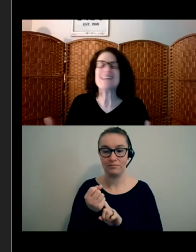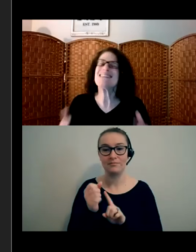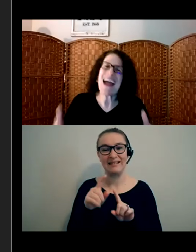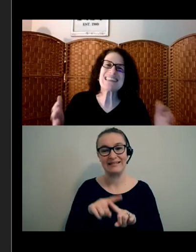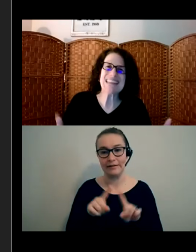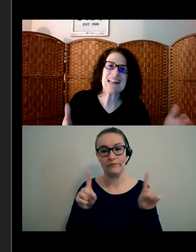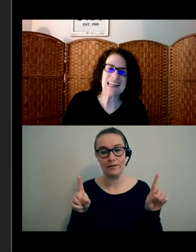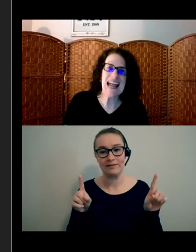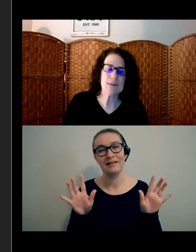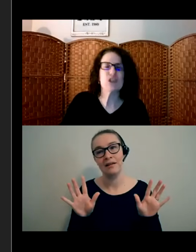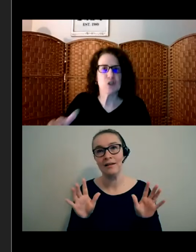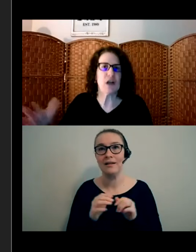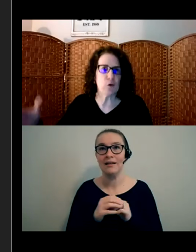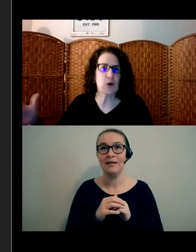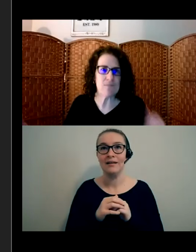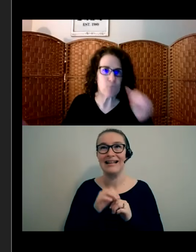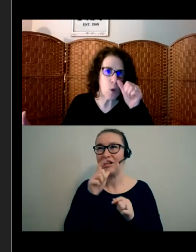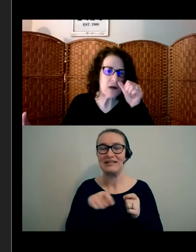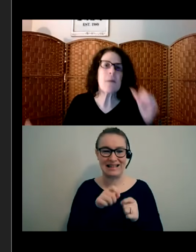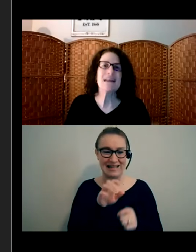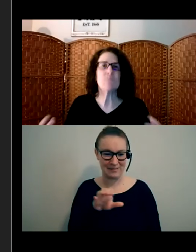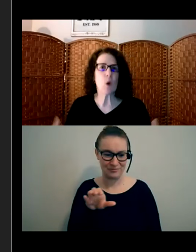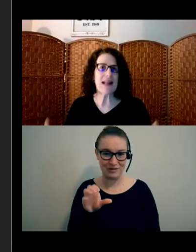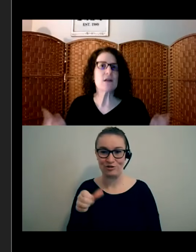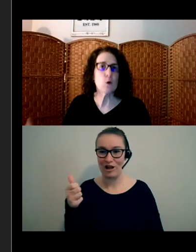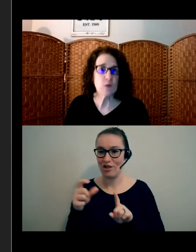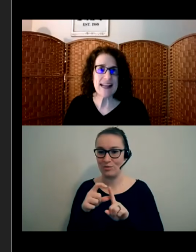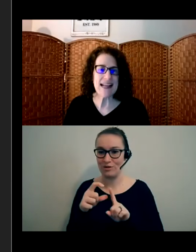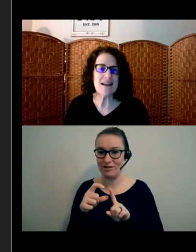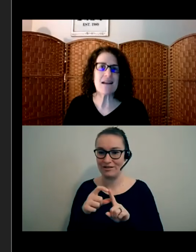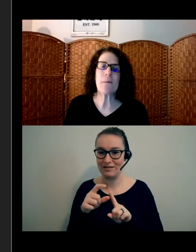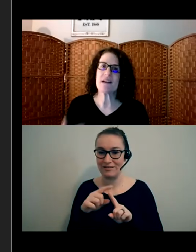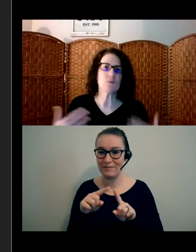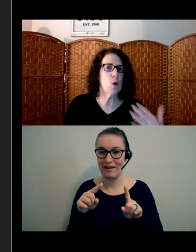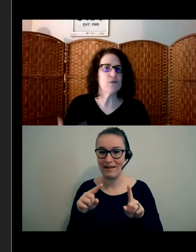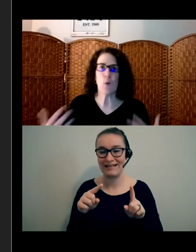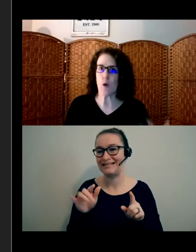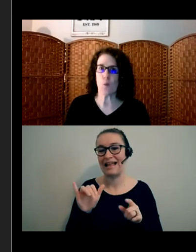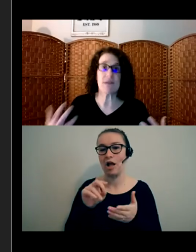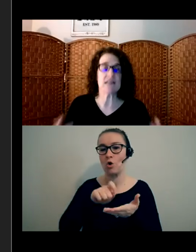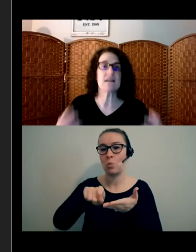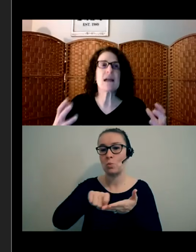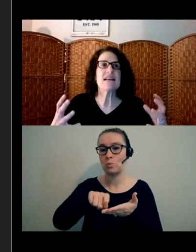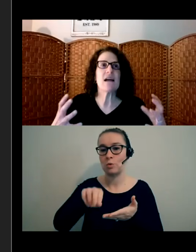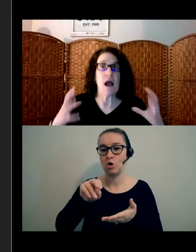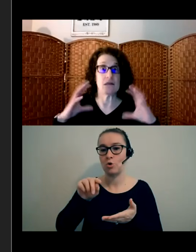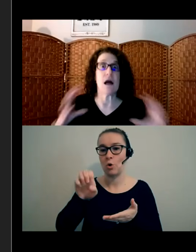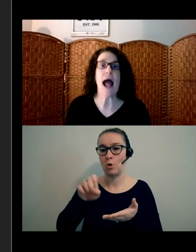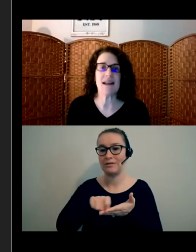it's not exactly captions, there's another name for it, but it's more like notetaking, because word-for-word would be a lot.